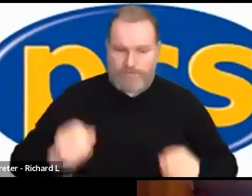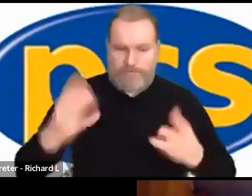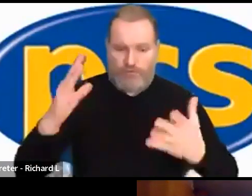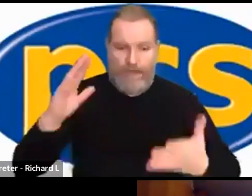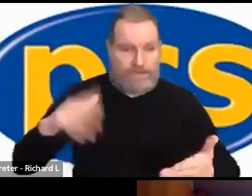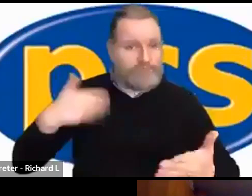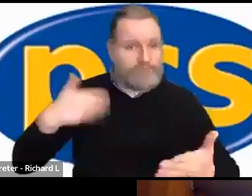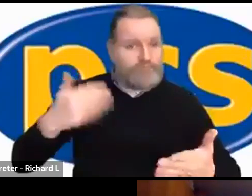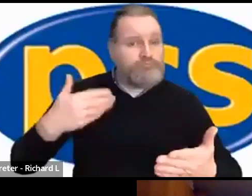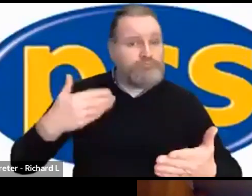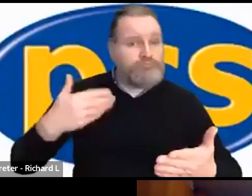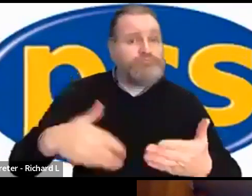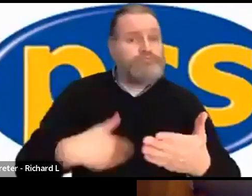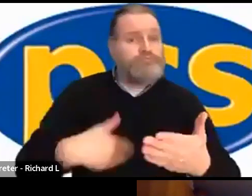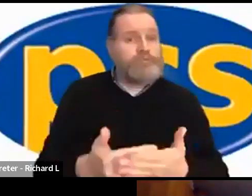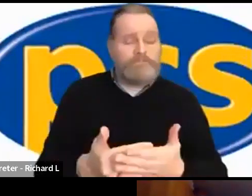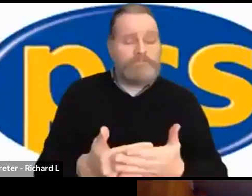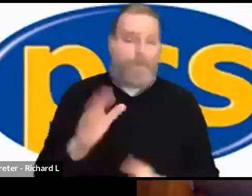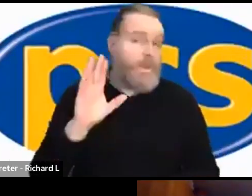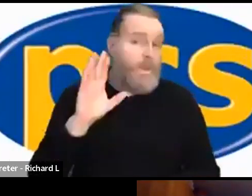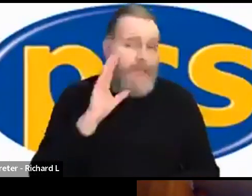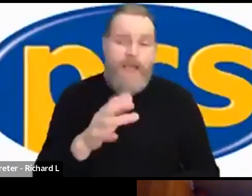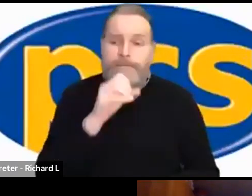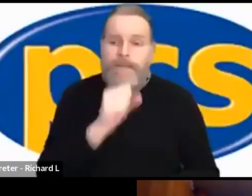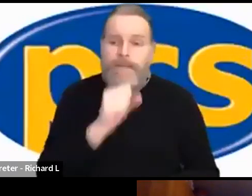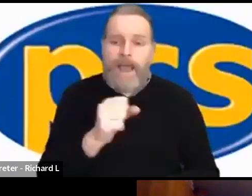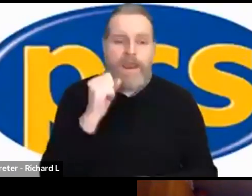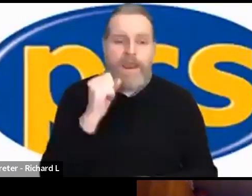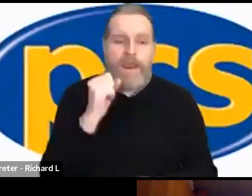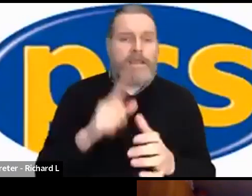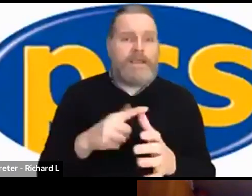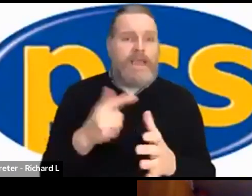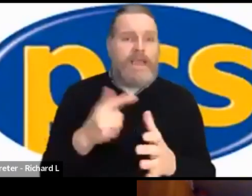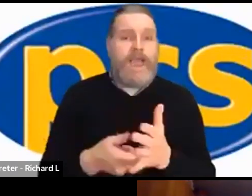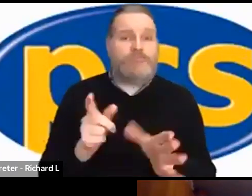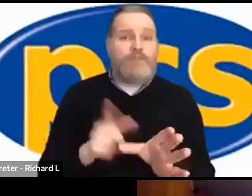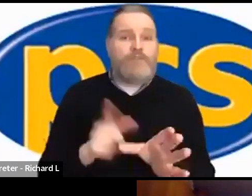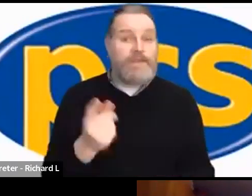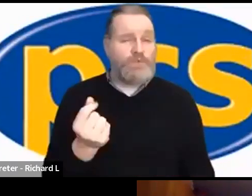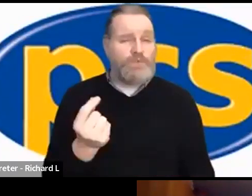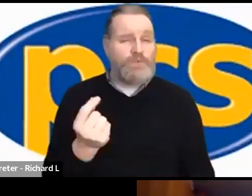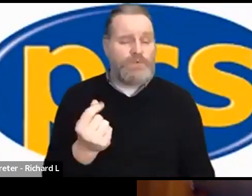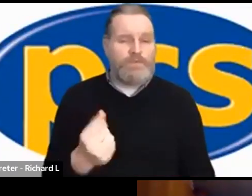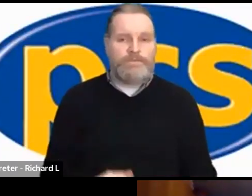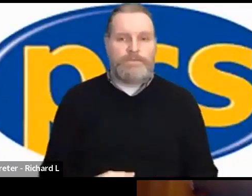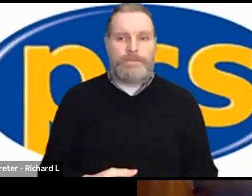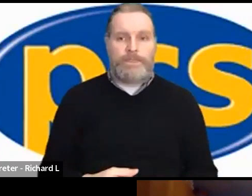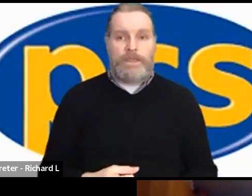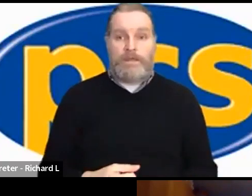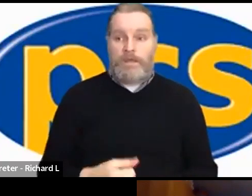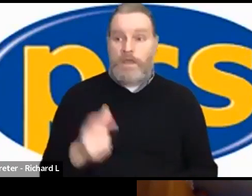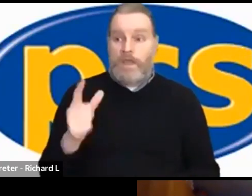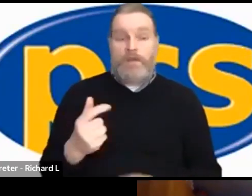5,000 Pcs members we're about to hear from Gary in a minute, who have bravely already taken taken industrial action taken industrial action everyone who's been on strike ryone has been on strike in the